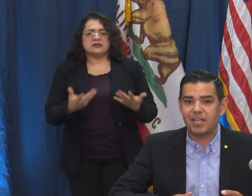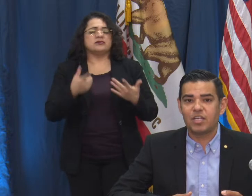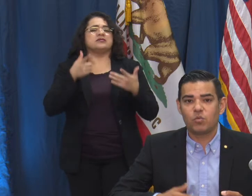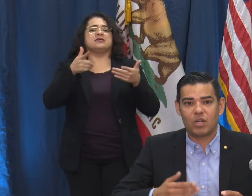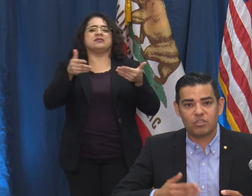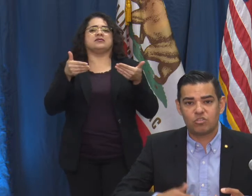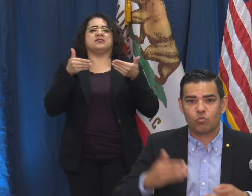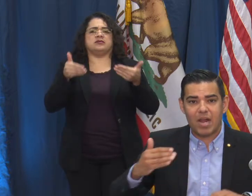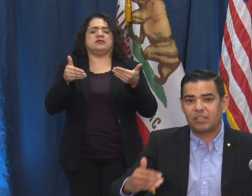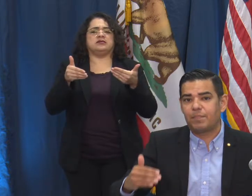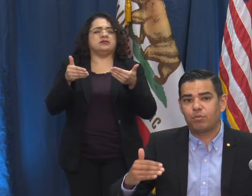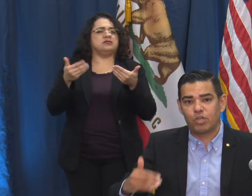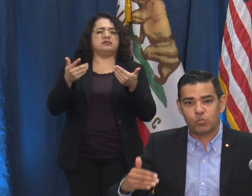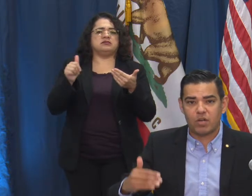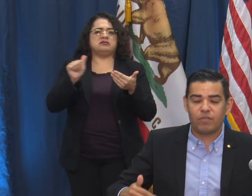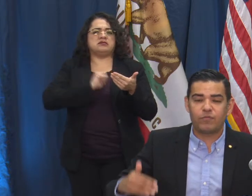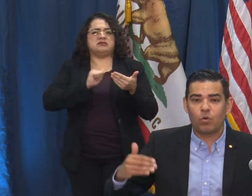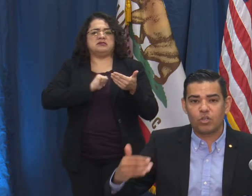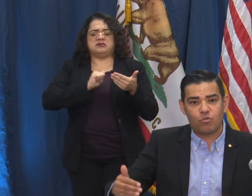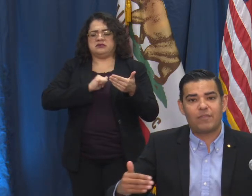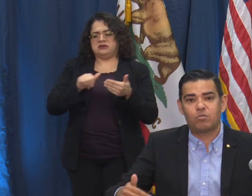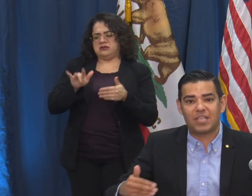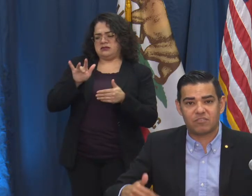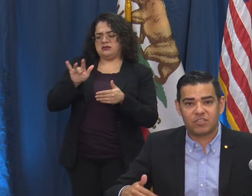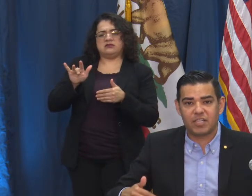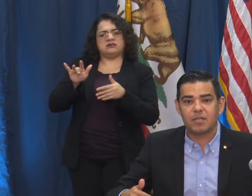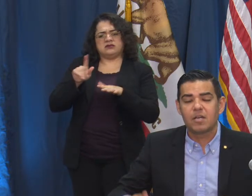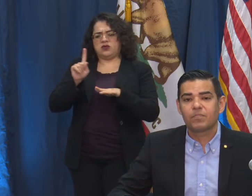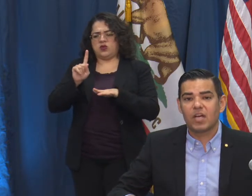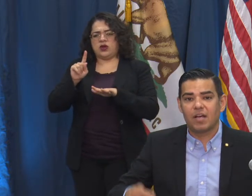you want to just directly push 1 of the 4 drive-through testing